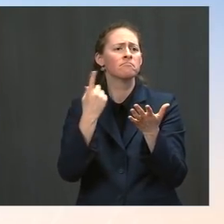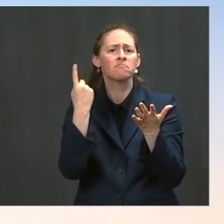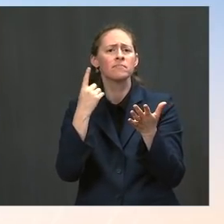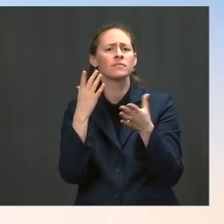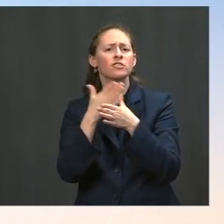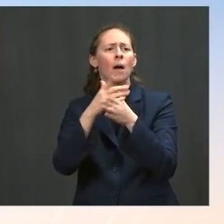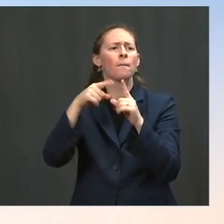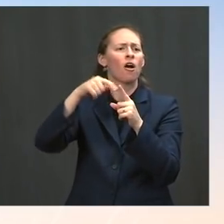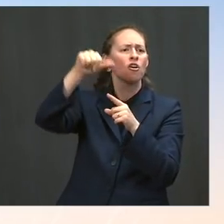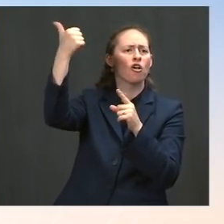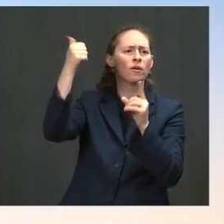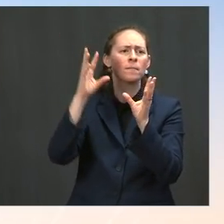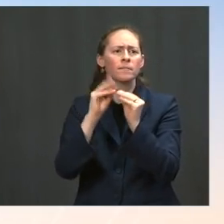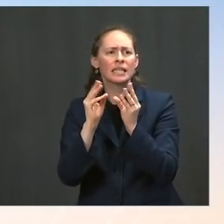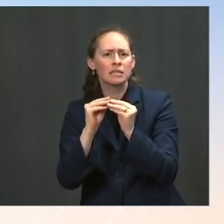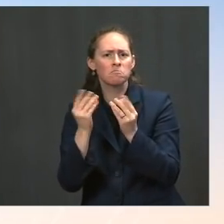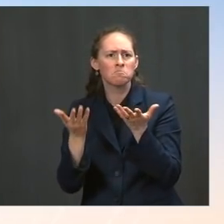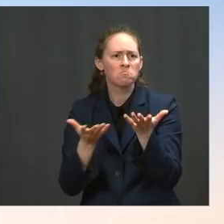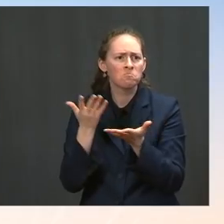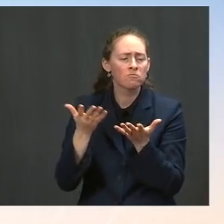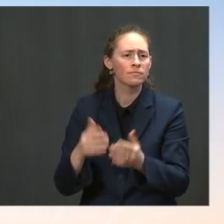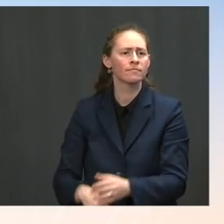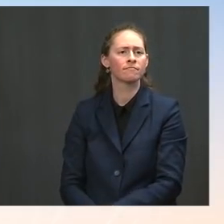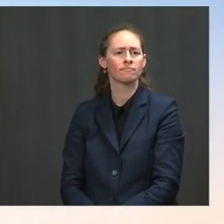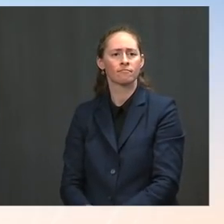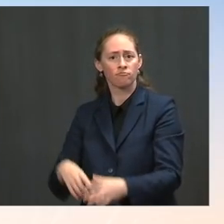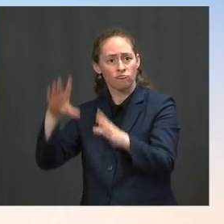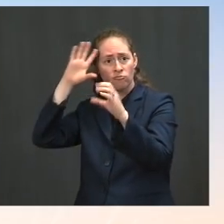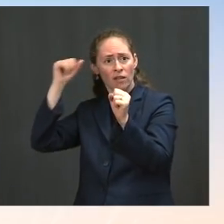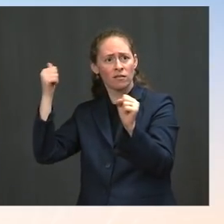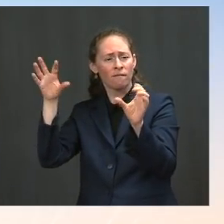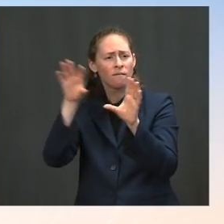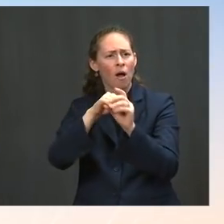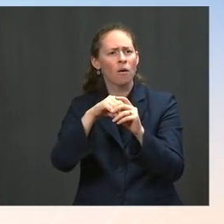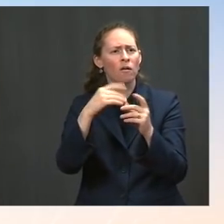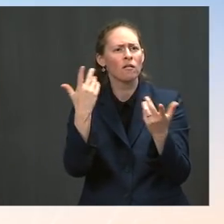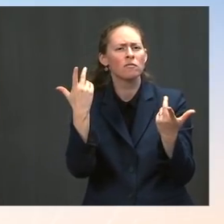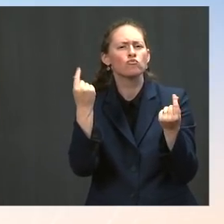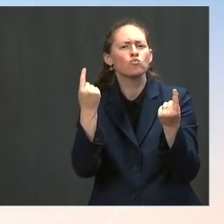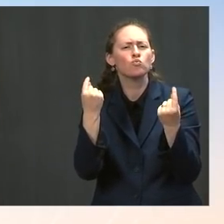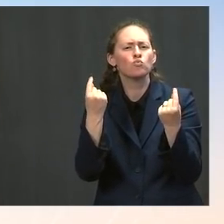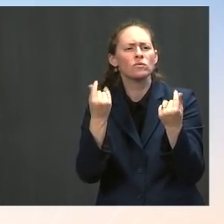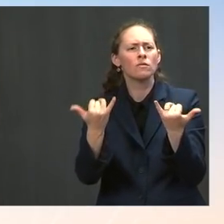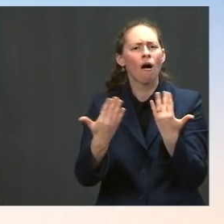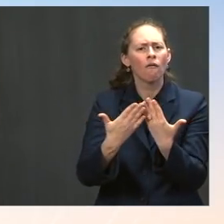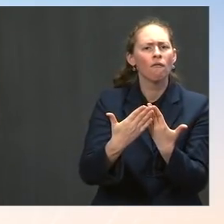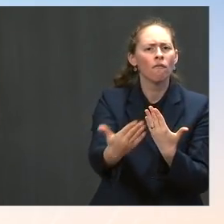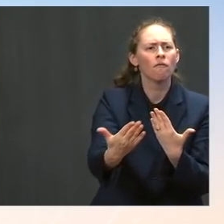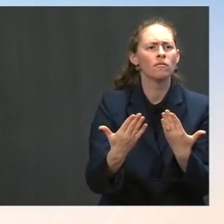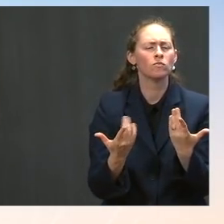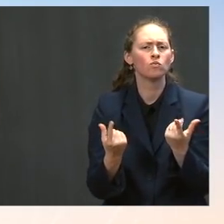And what more might the President do himself on this issue? What might he do or say? I know the administration continues to monitor